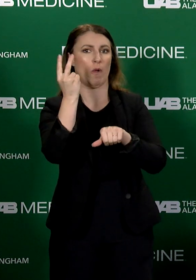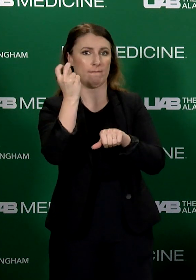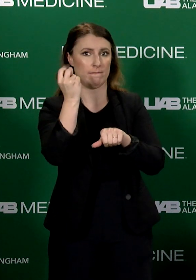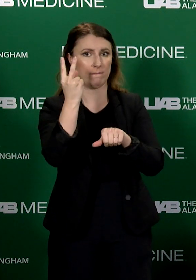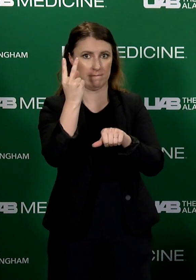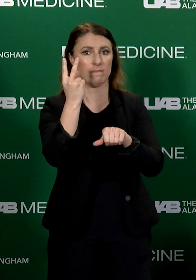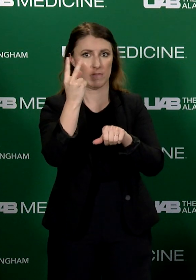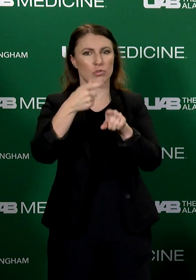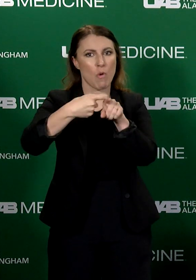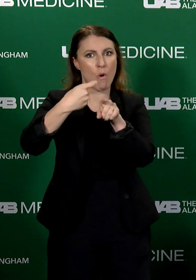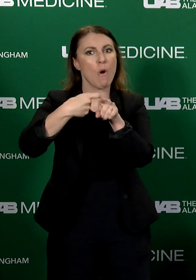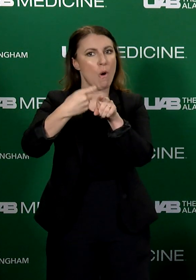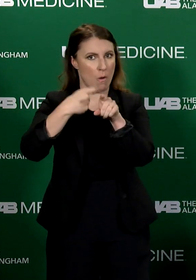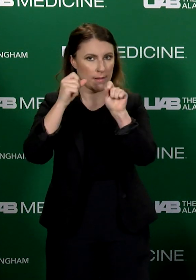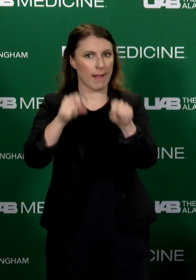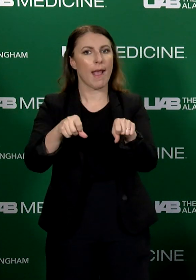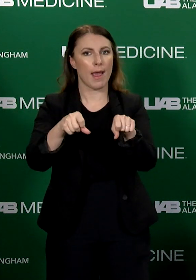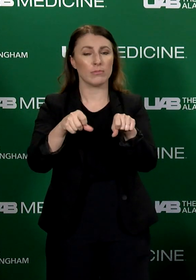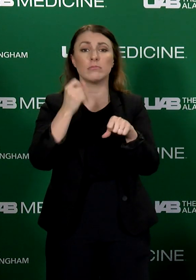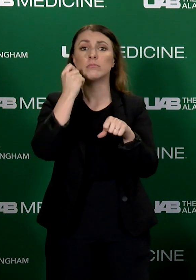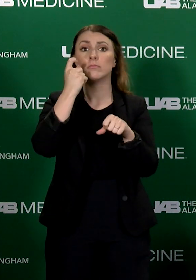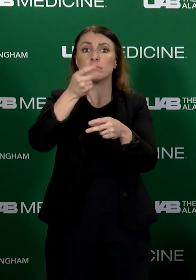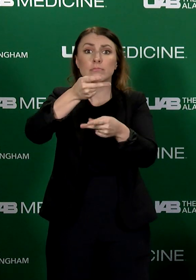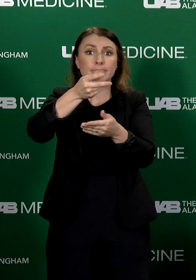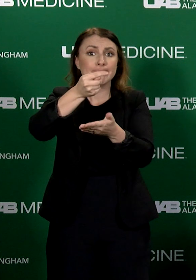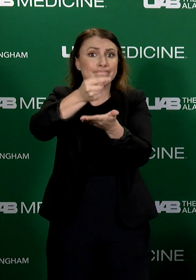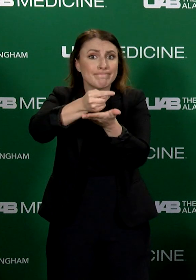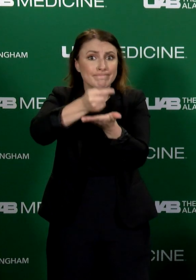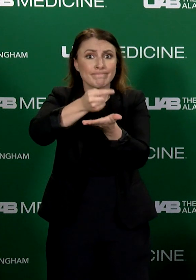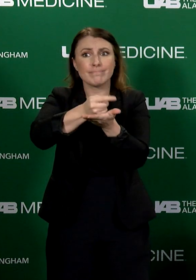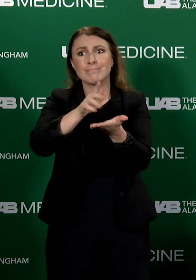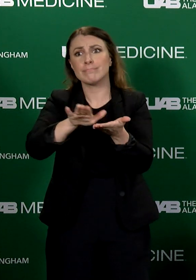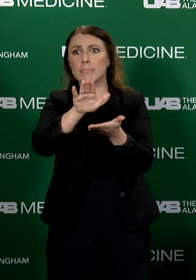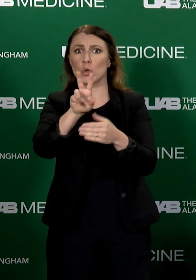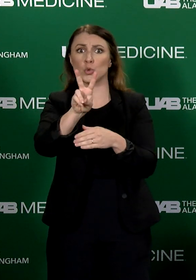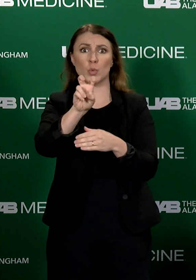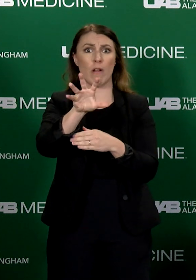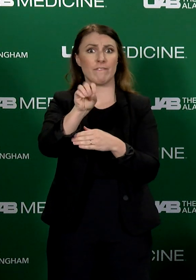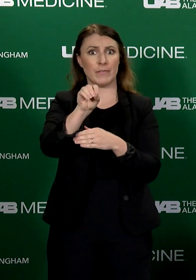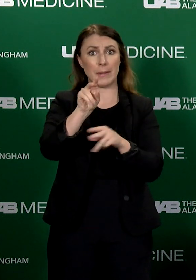that we will be able to treat up to 250 patients a day at this site to see them